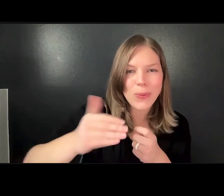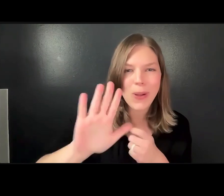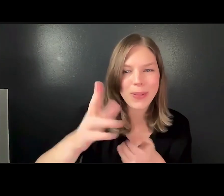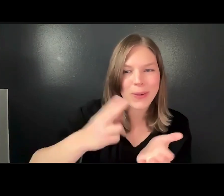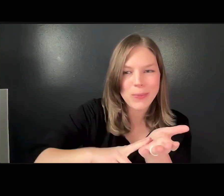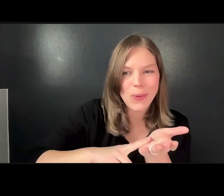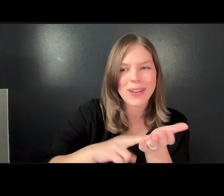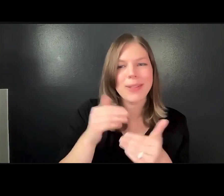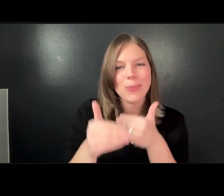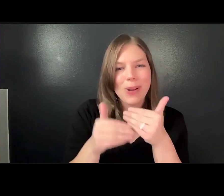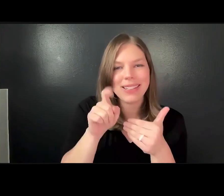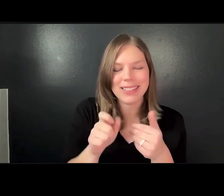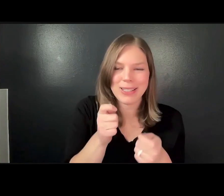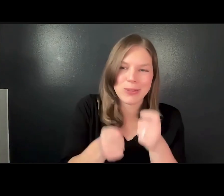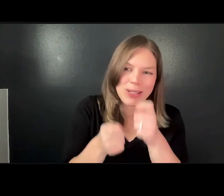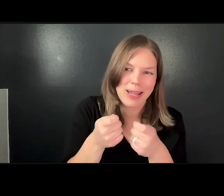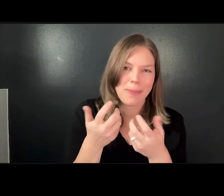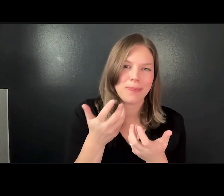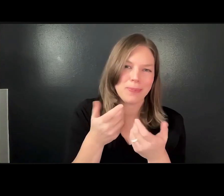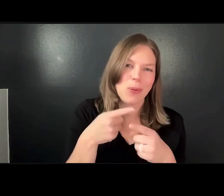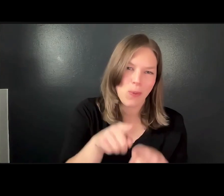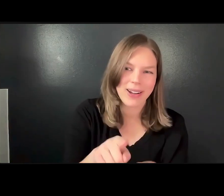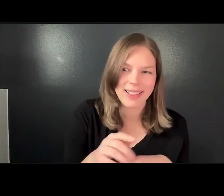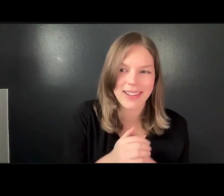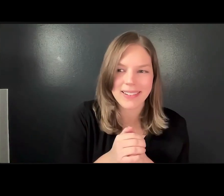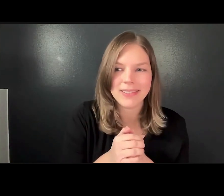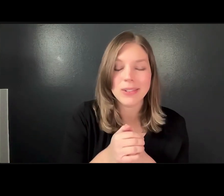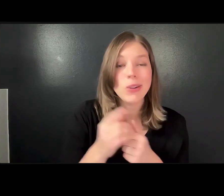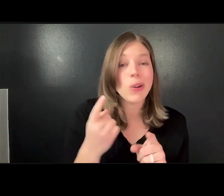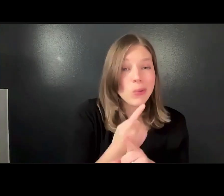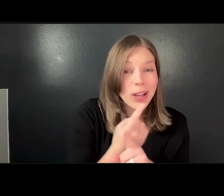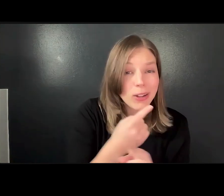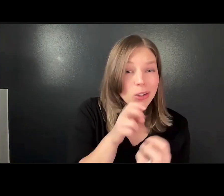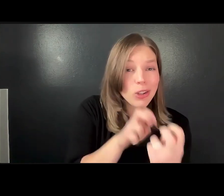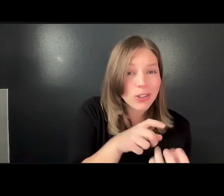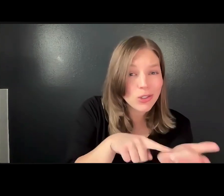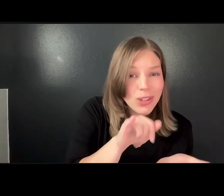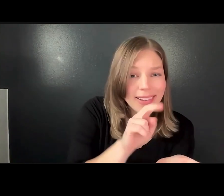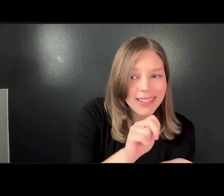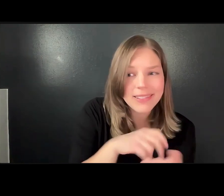As your student's needs evolve throughout their enrollment, the process needs to adapt accordingly. Ongoing interaction ensures that accommodations